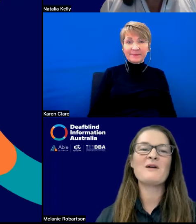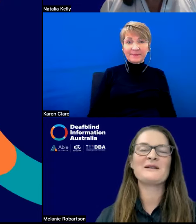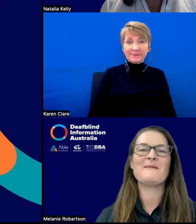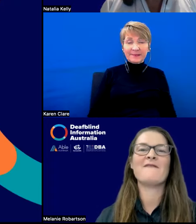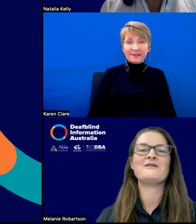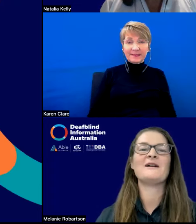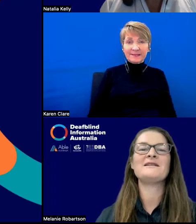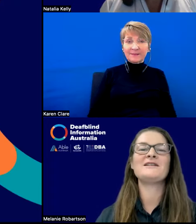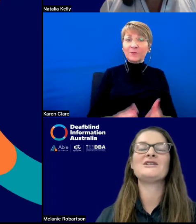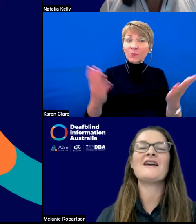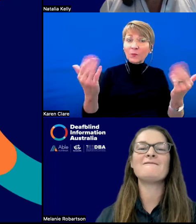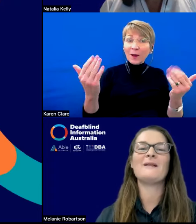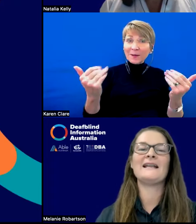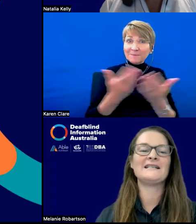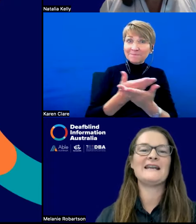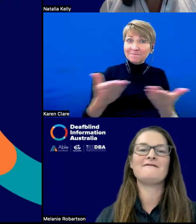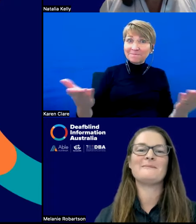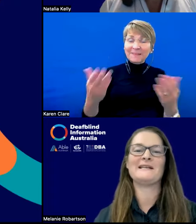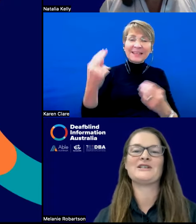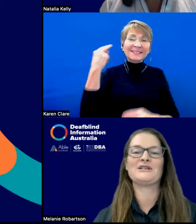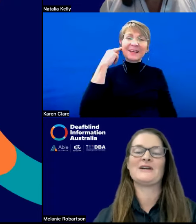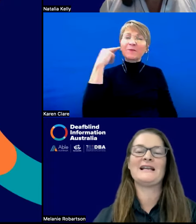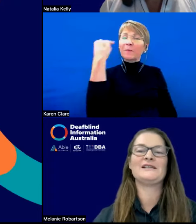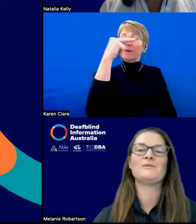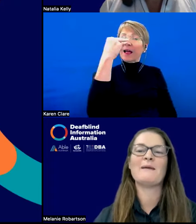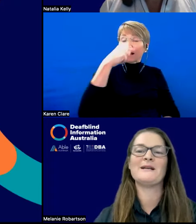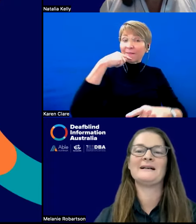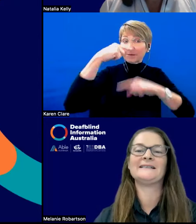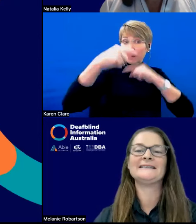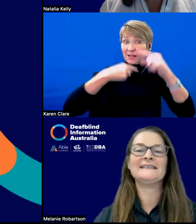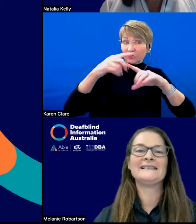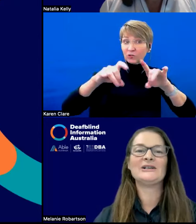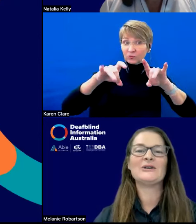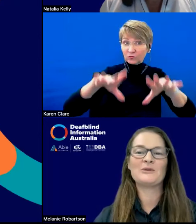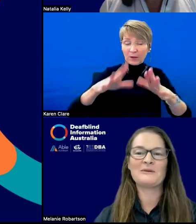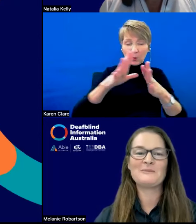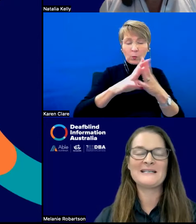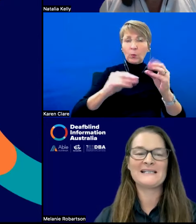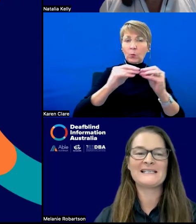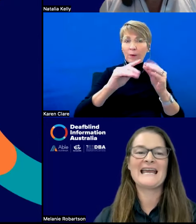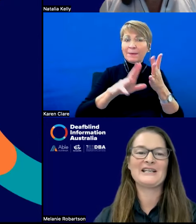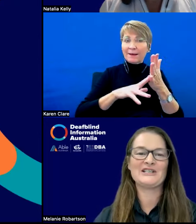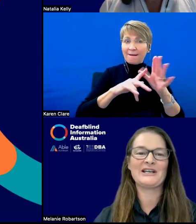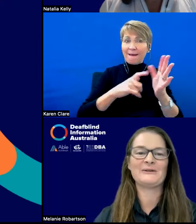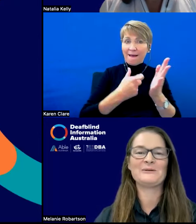Welcome everyone to Deafblind Information Australia's webinar: Orthoptics and Congenital